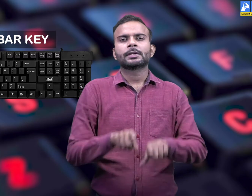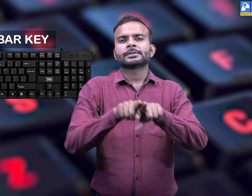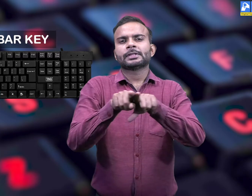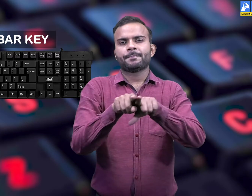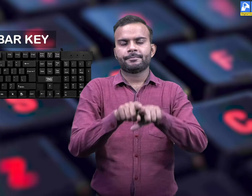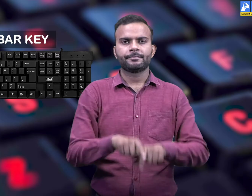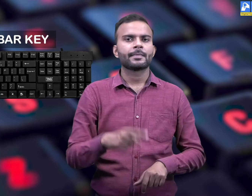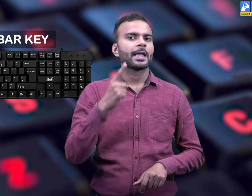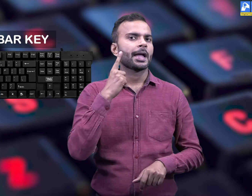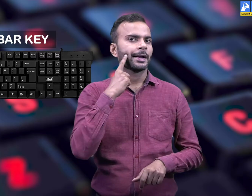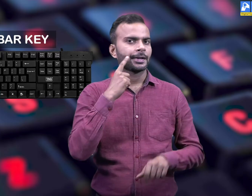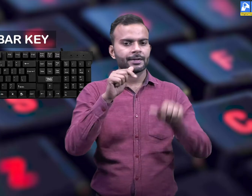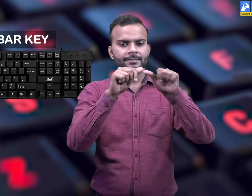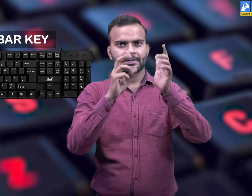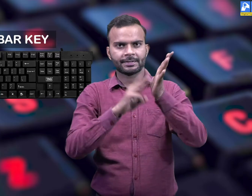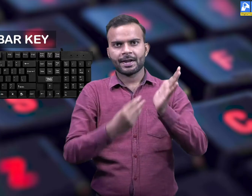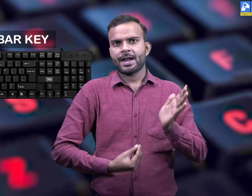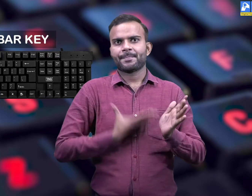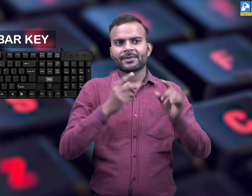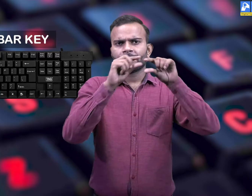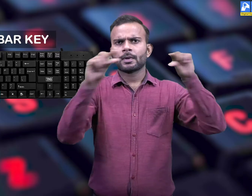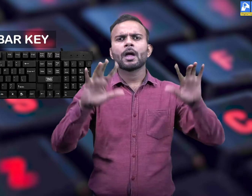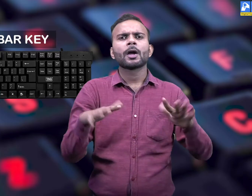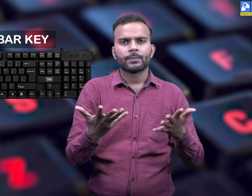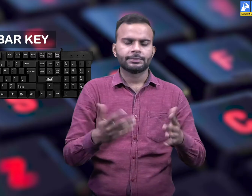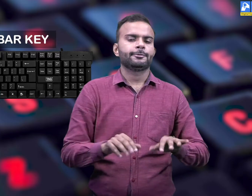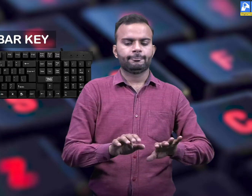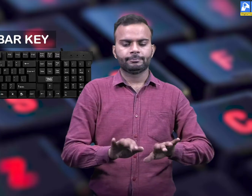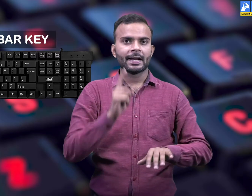When you type a sentence for example, I am happy.